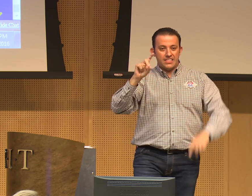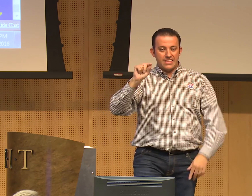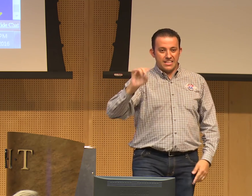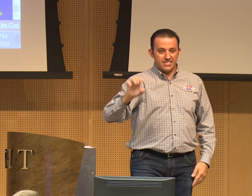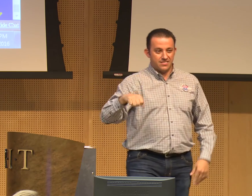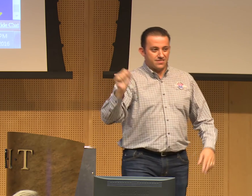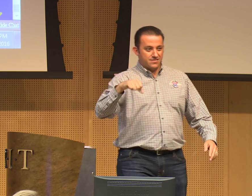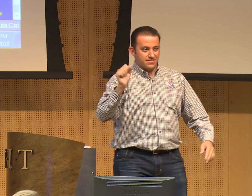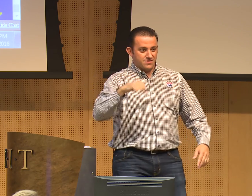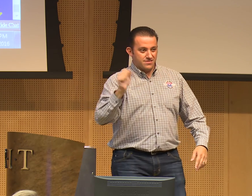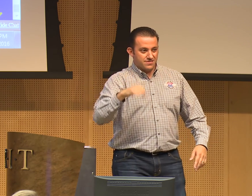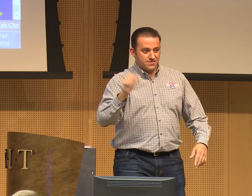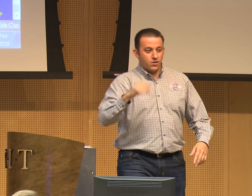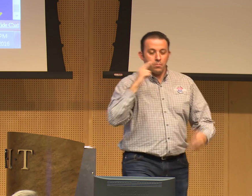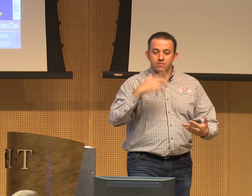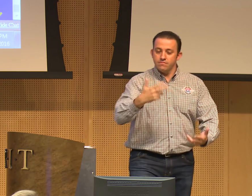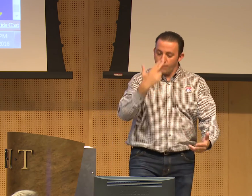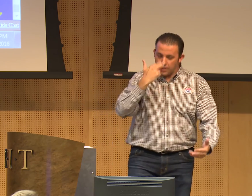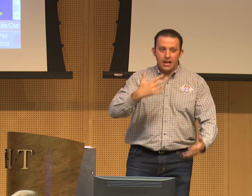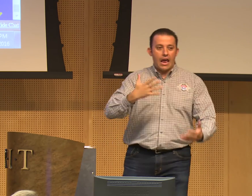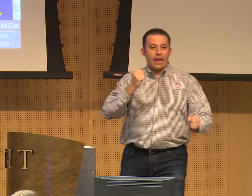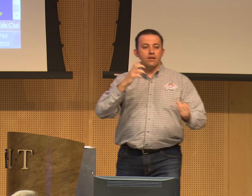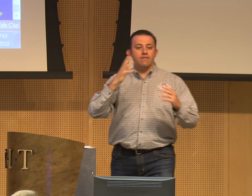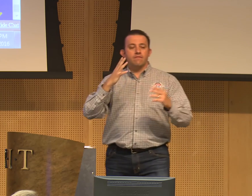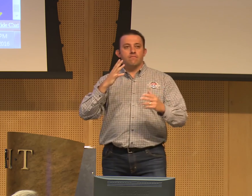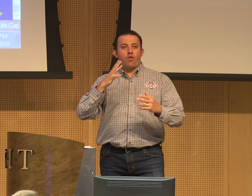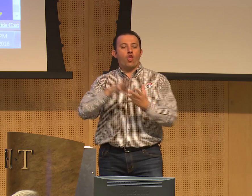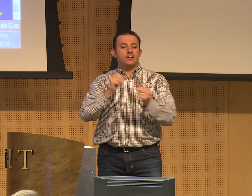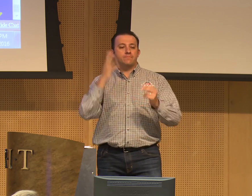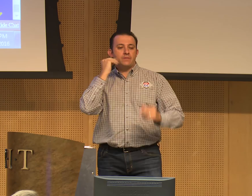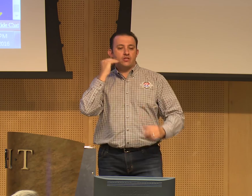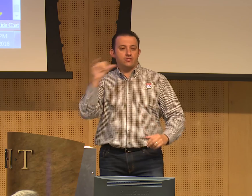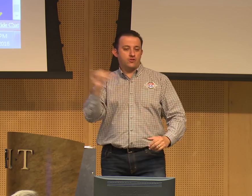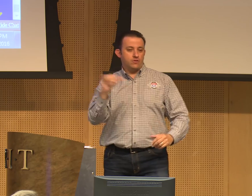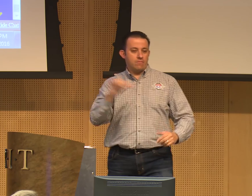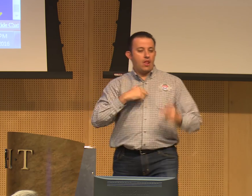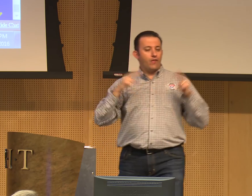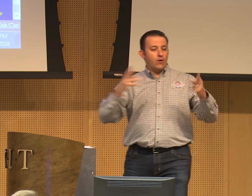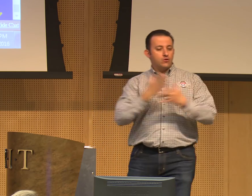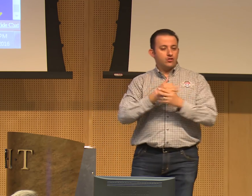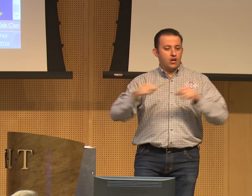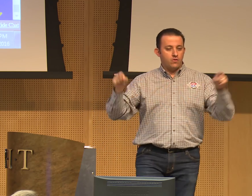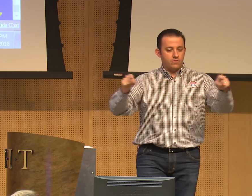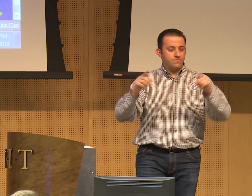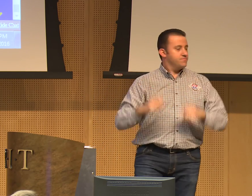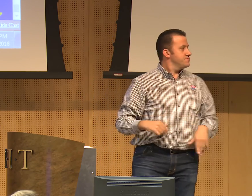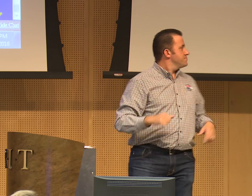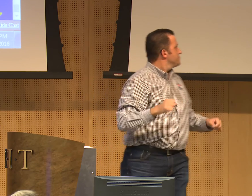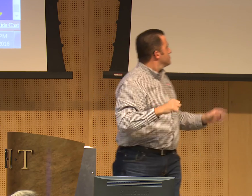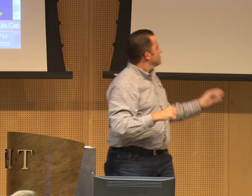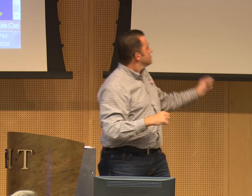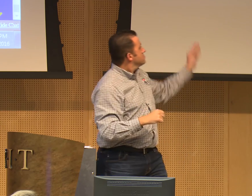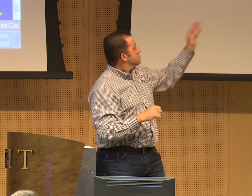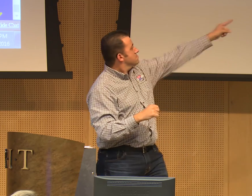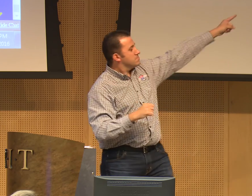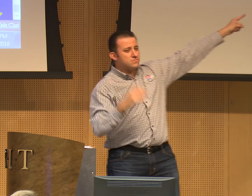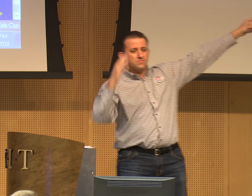We'll be announcing the date very soon, but we'll have her premiere. It's funny, it's a learning experience and I look forward to sharing her movie premiere with everybody.